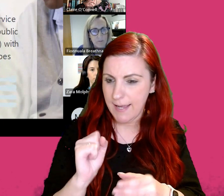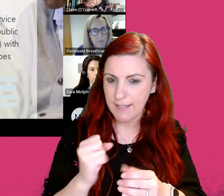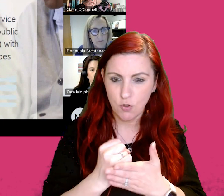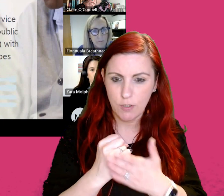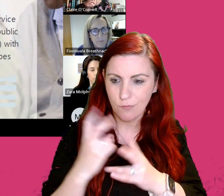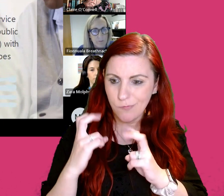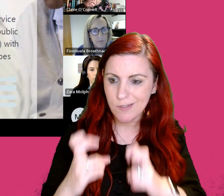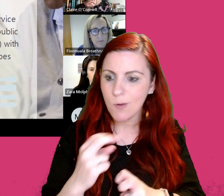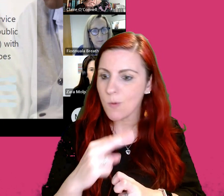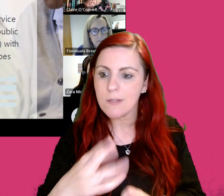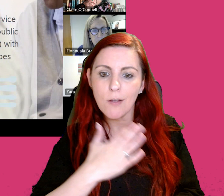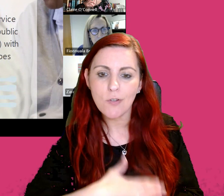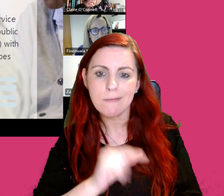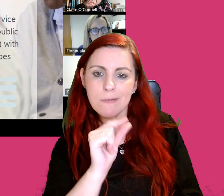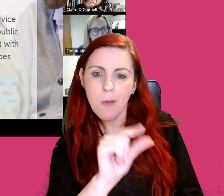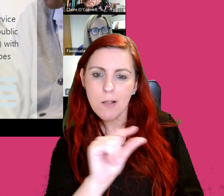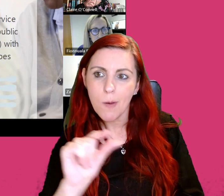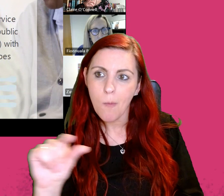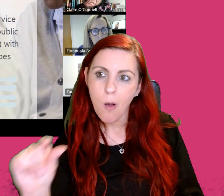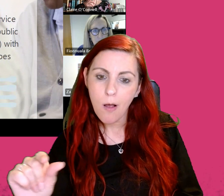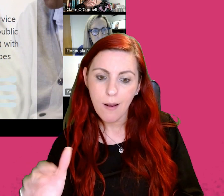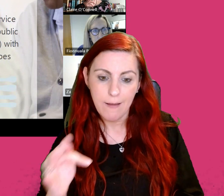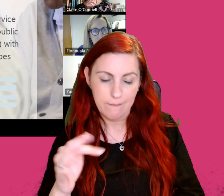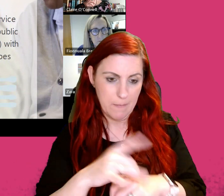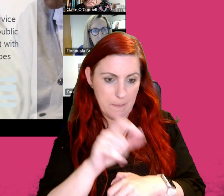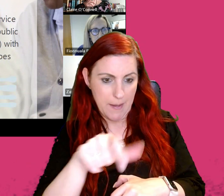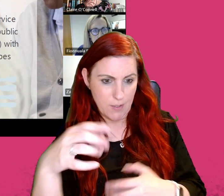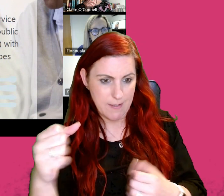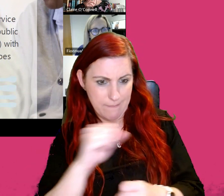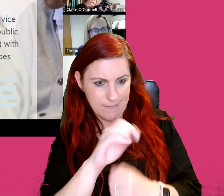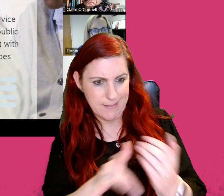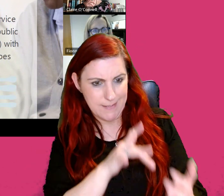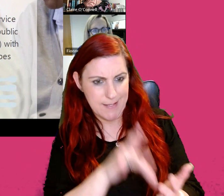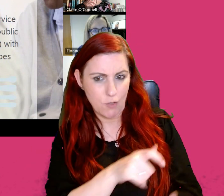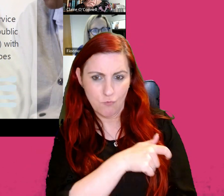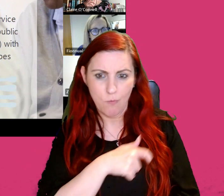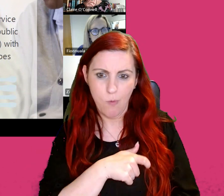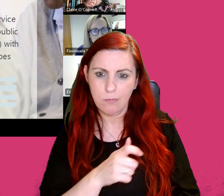bits around the edges it's patients having a core and Central role in what we're doing and how we do